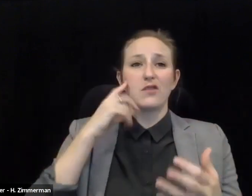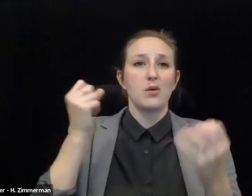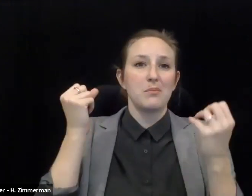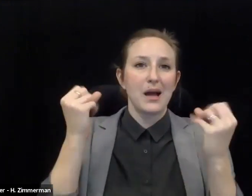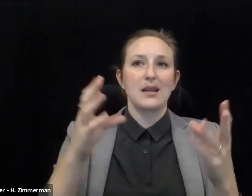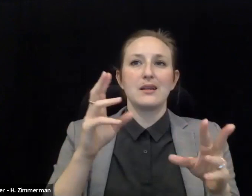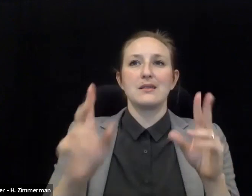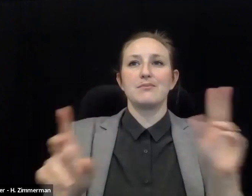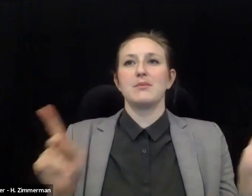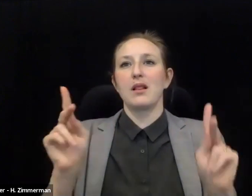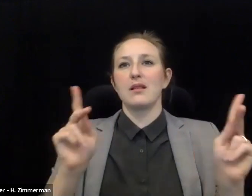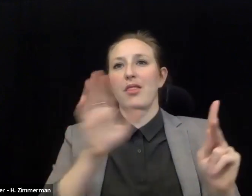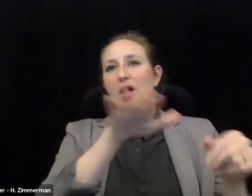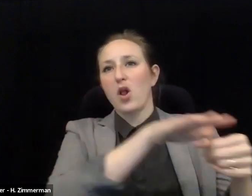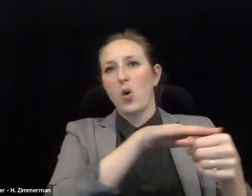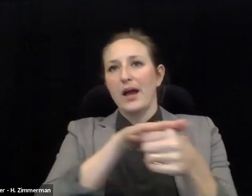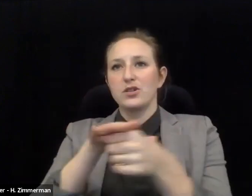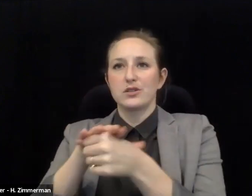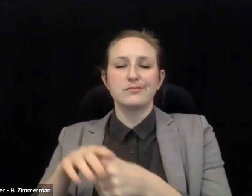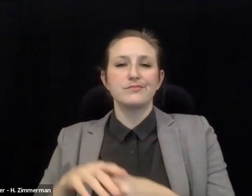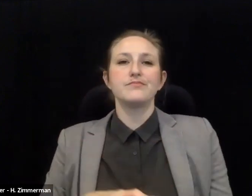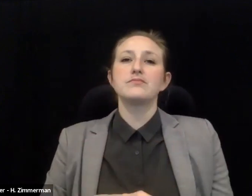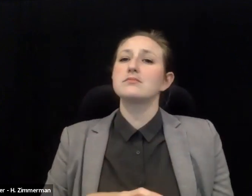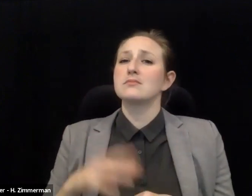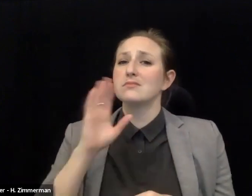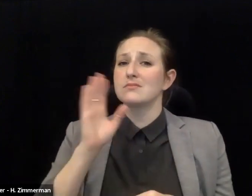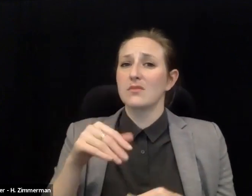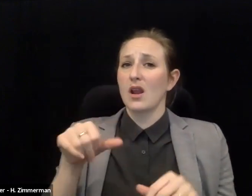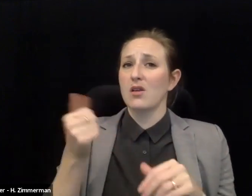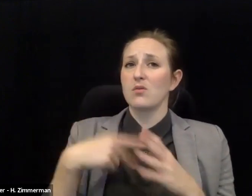our participants were in, but I know other programs at IREX, for example, the young leaders,